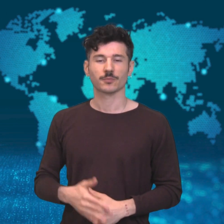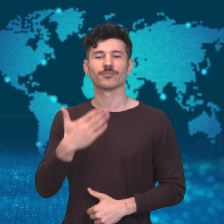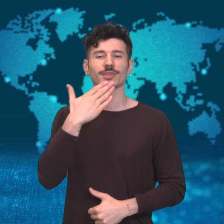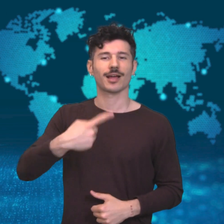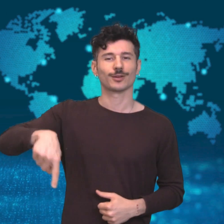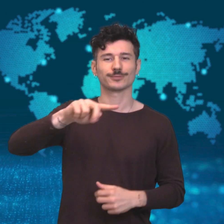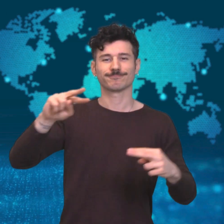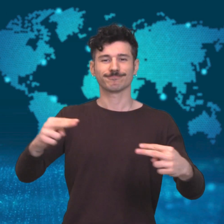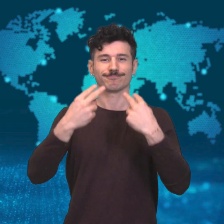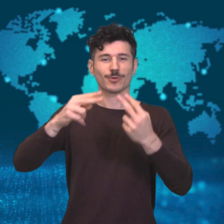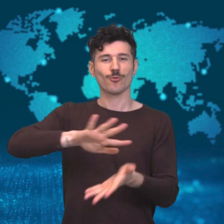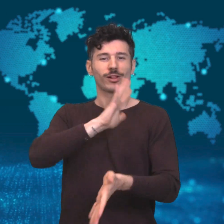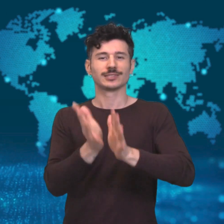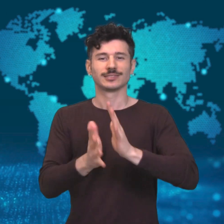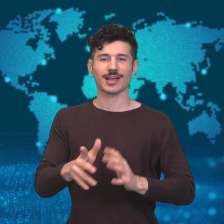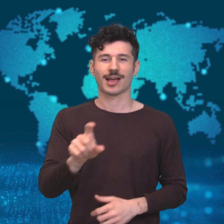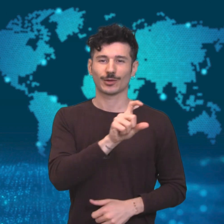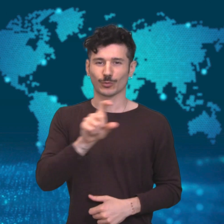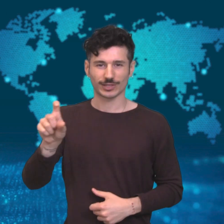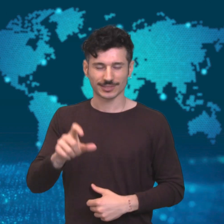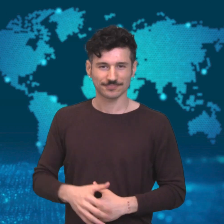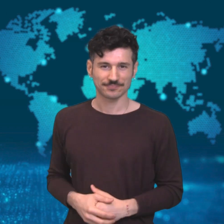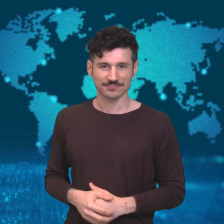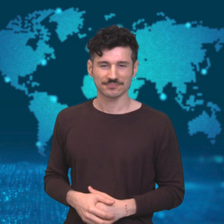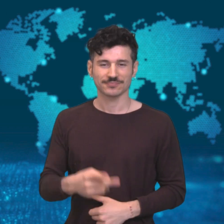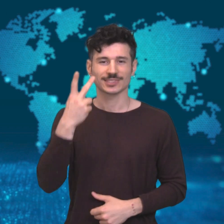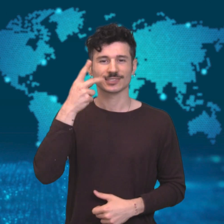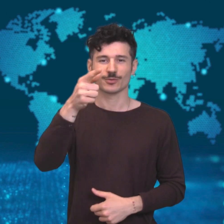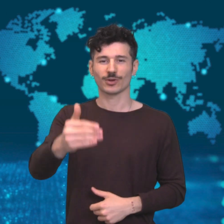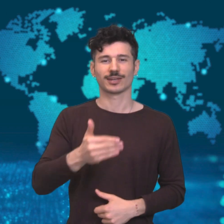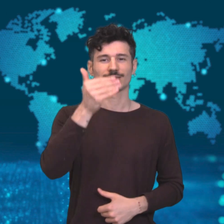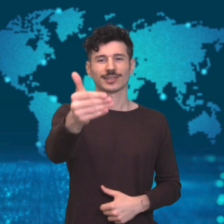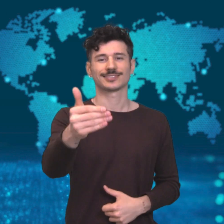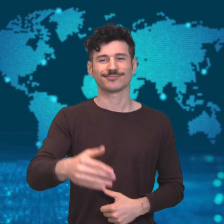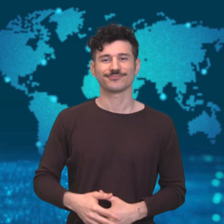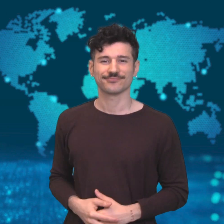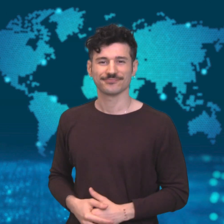Thank you for watching WorldSign Week and see you next time!